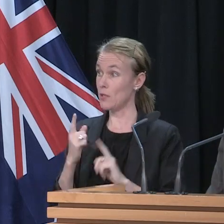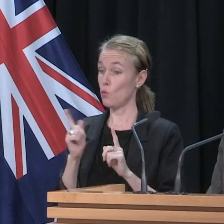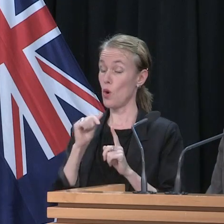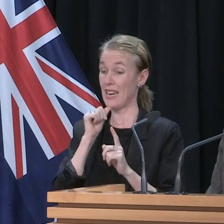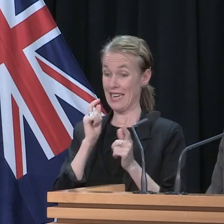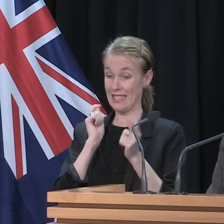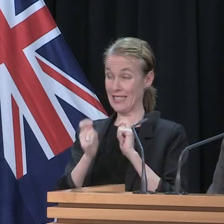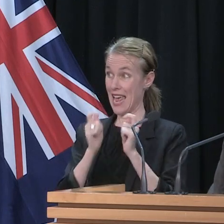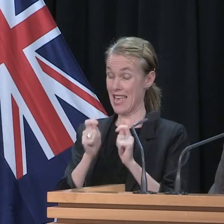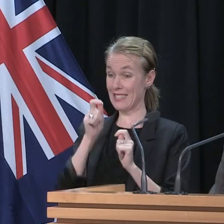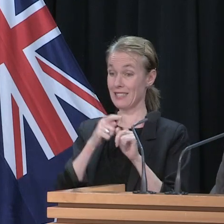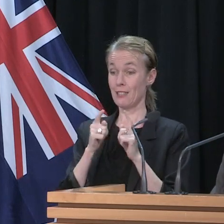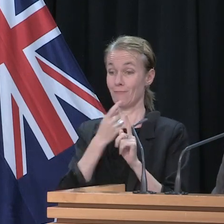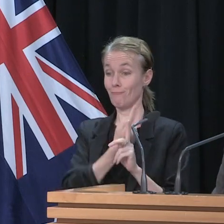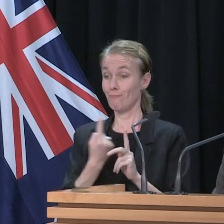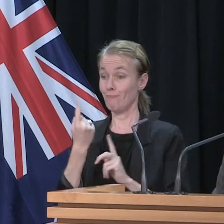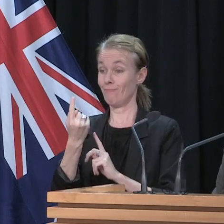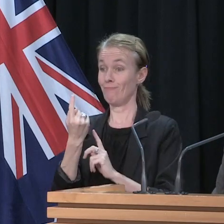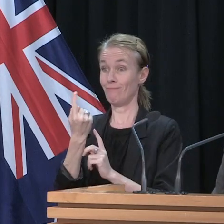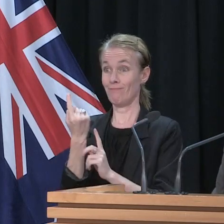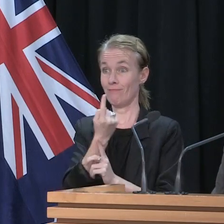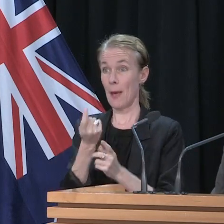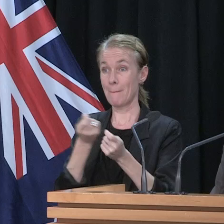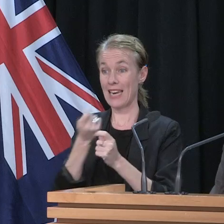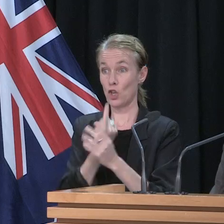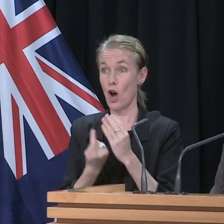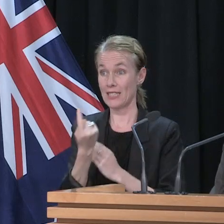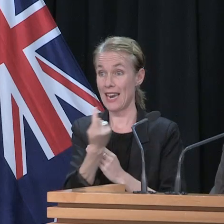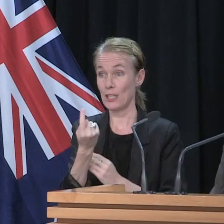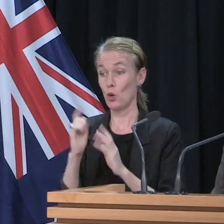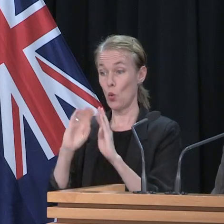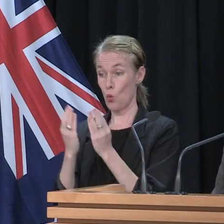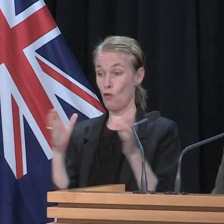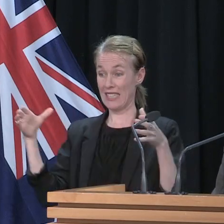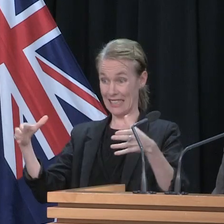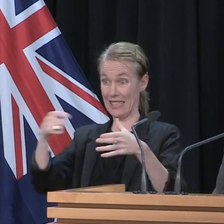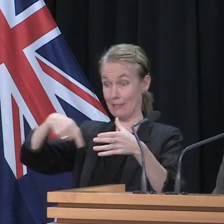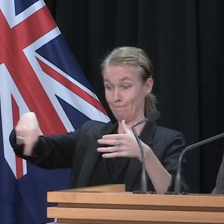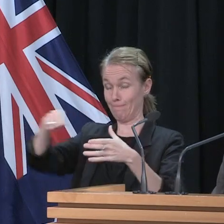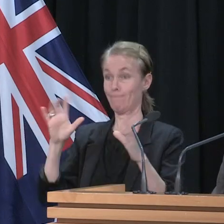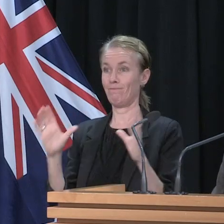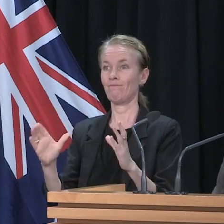have got them into a point where they're unlikely to - to be exposed to the virus if